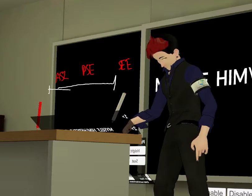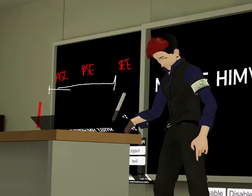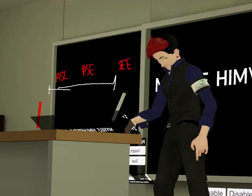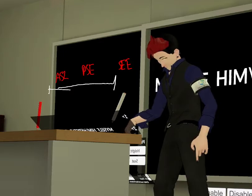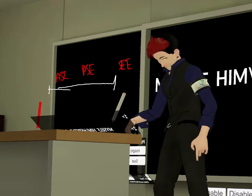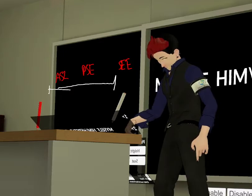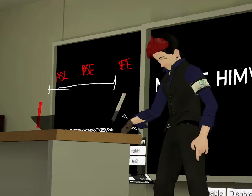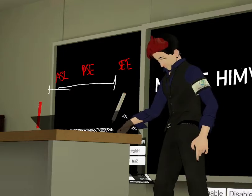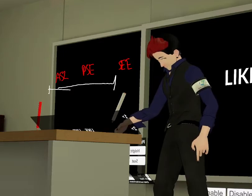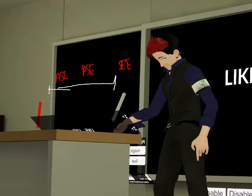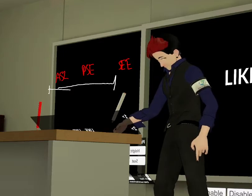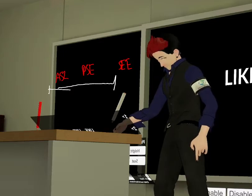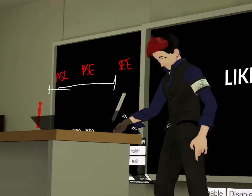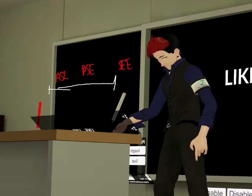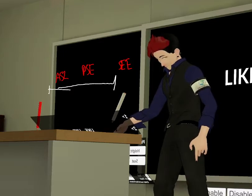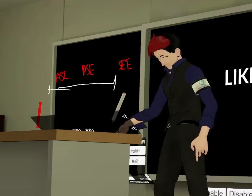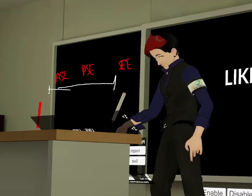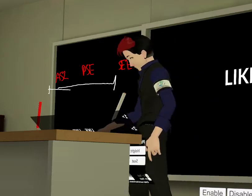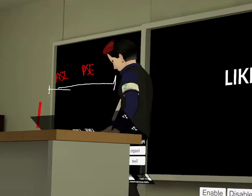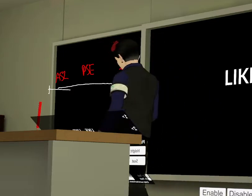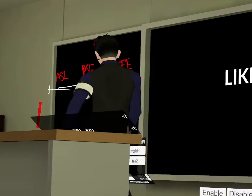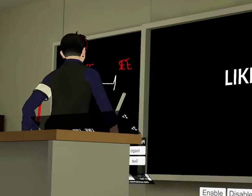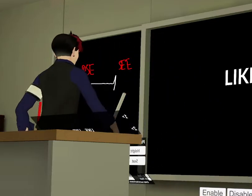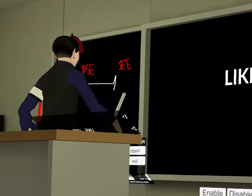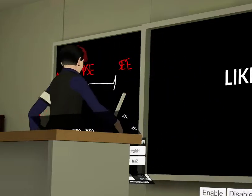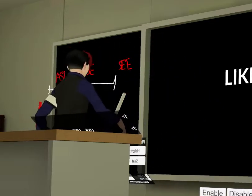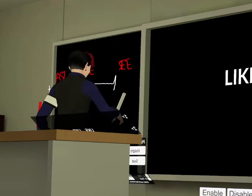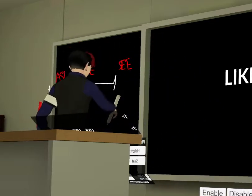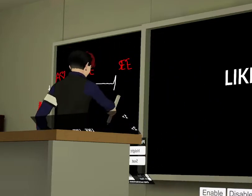Alatnet : hmm wouldn't uh like and like be similar to